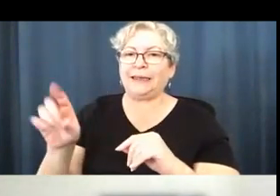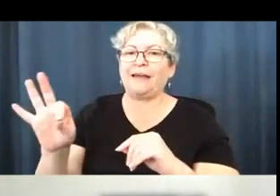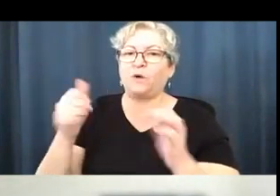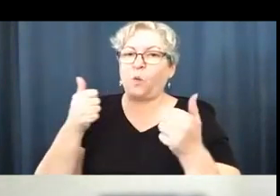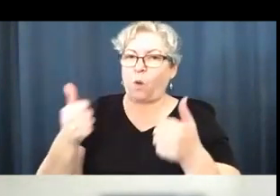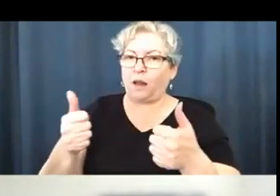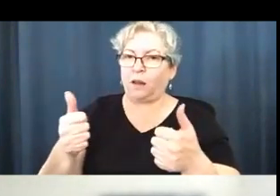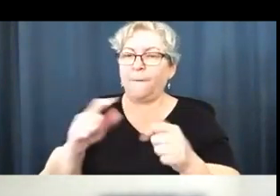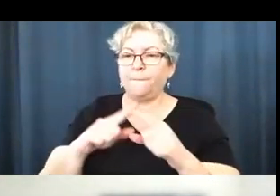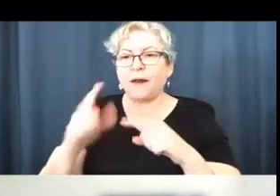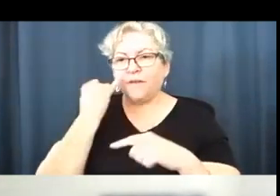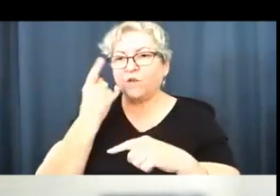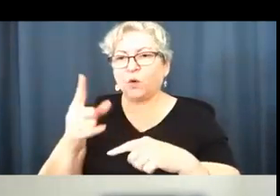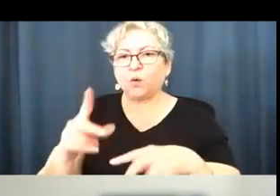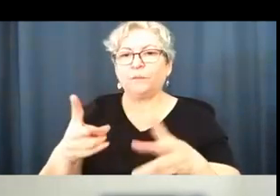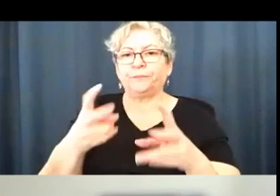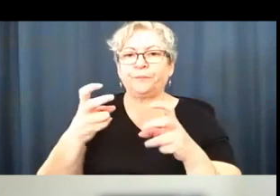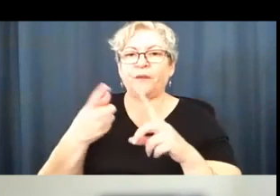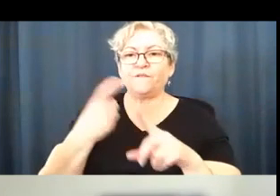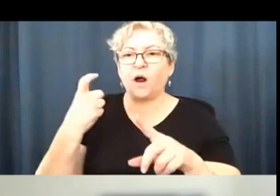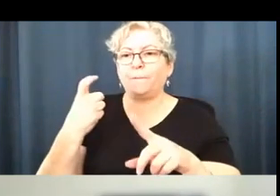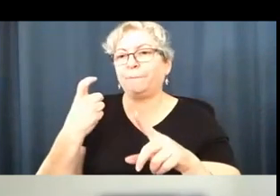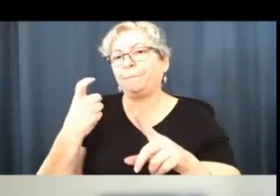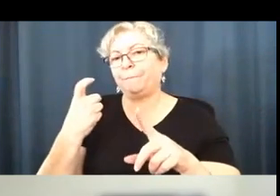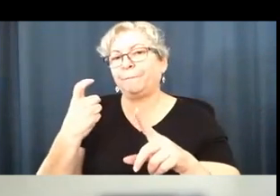But if you take it like from InDesign, well, InDesign can be okay.